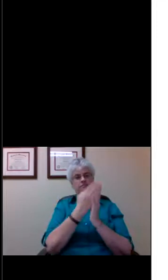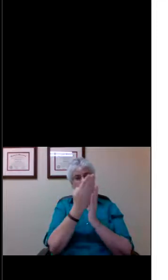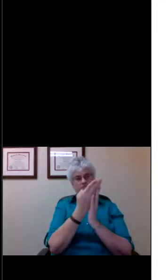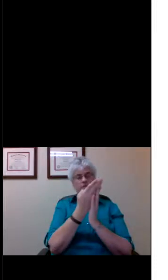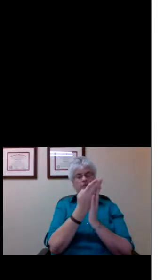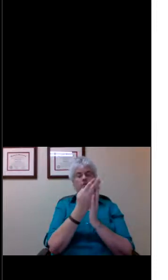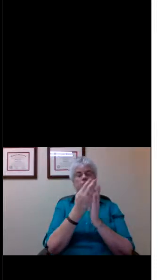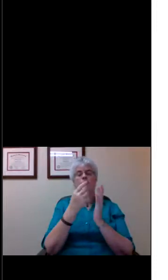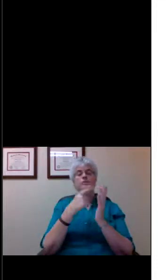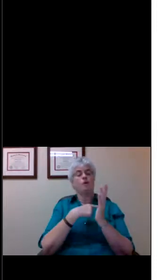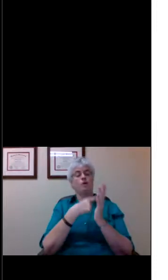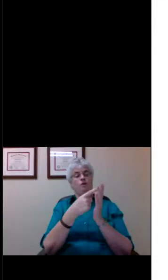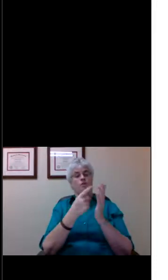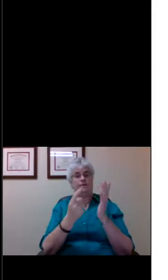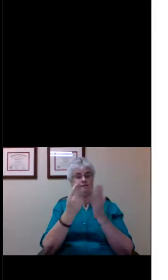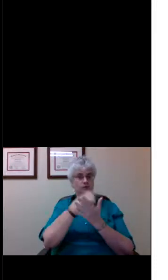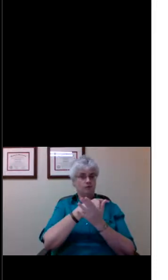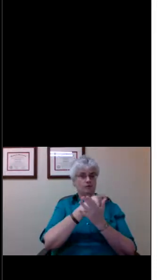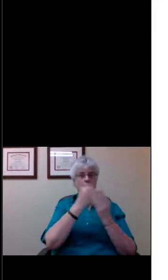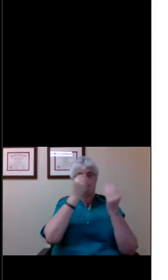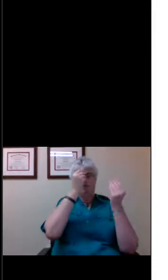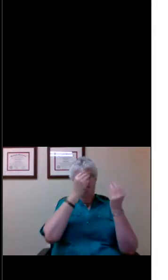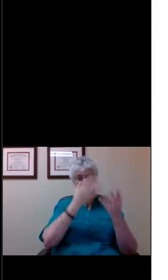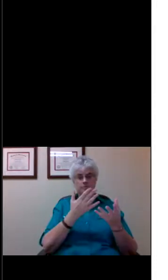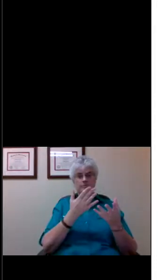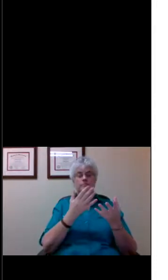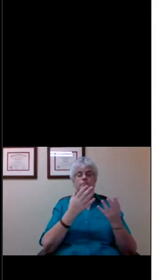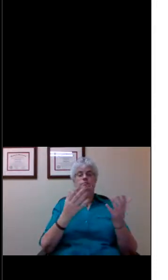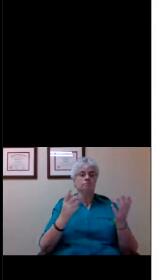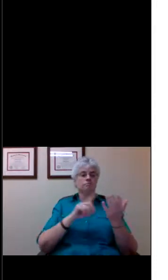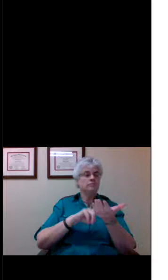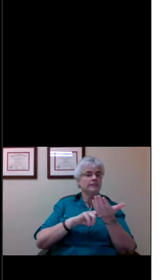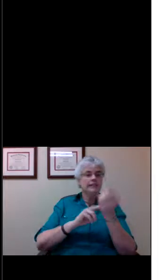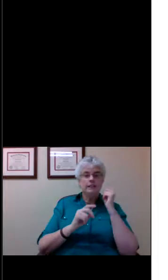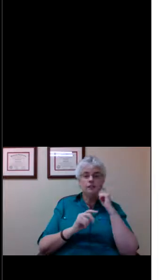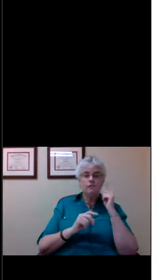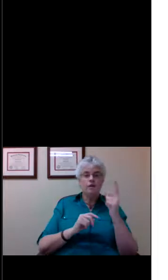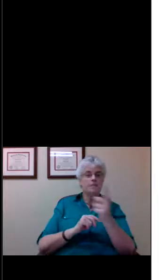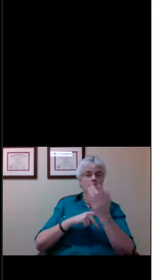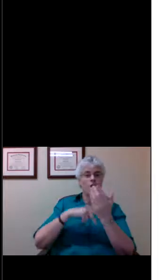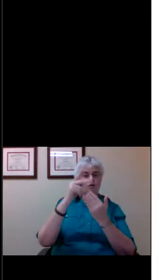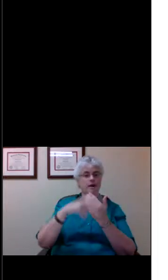through different phases. And so we were able to review information at that time,